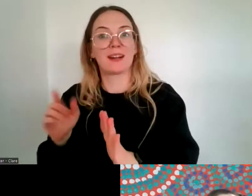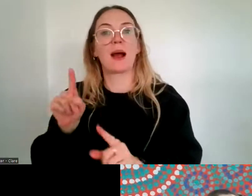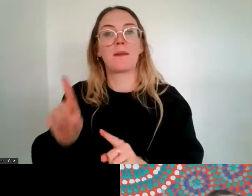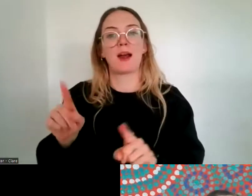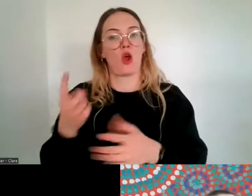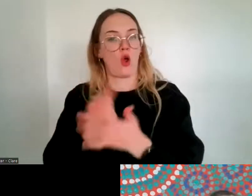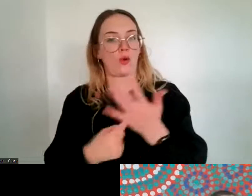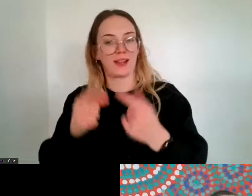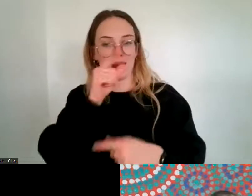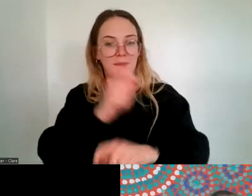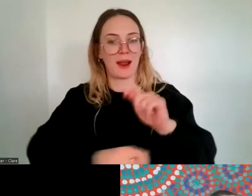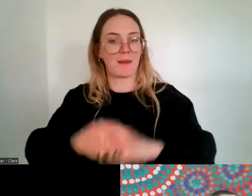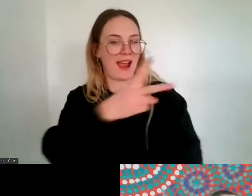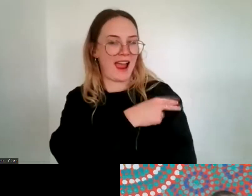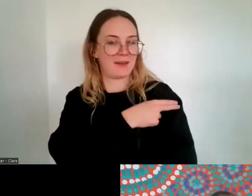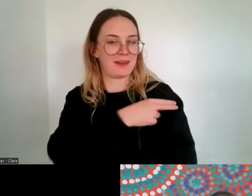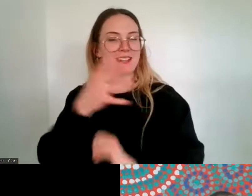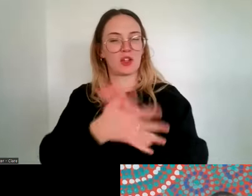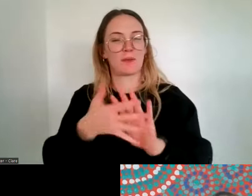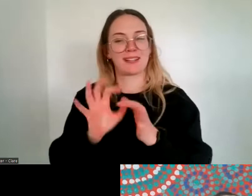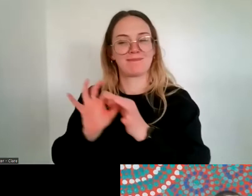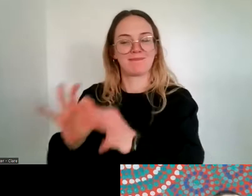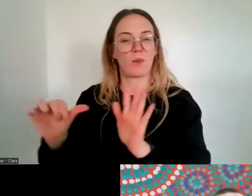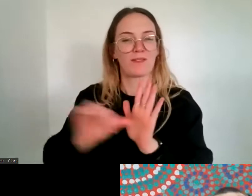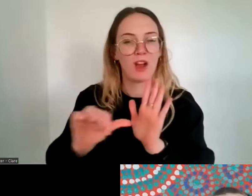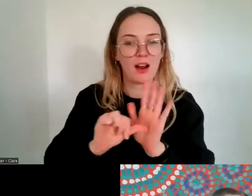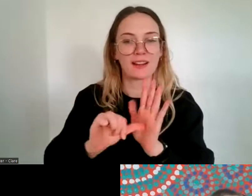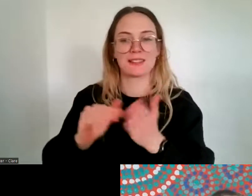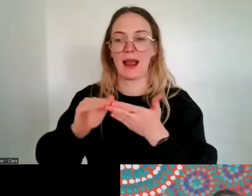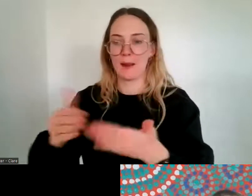which is a financial decision maker only. So help managing someone's money, for example.